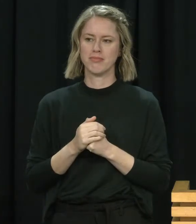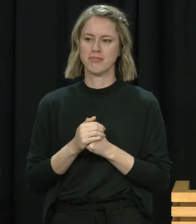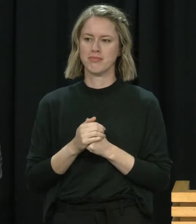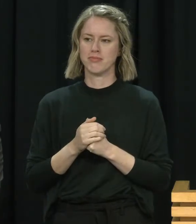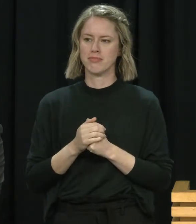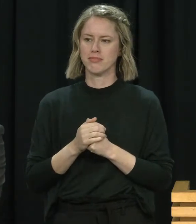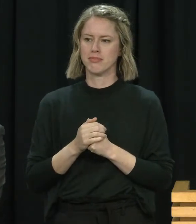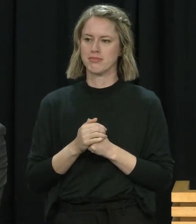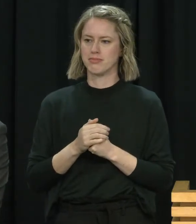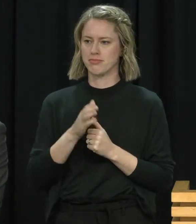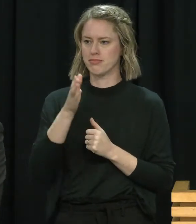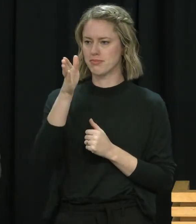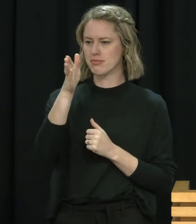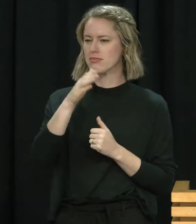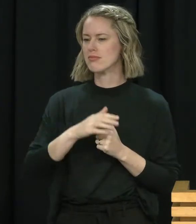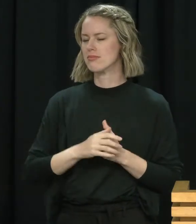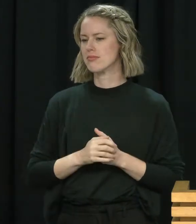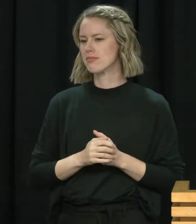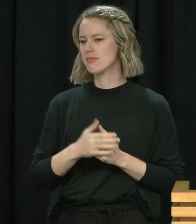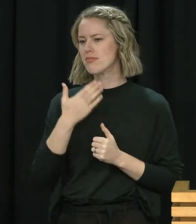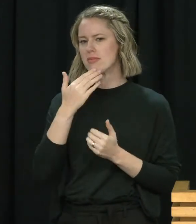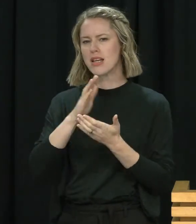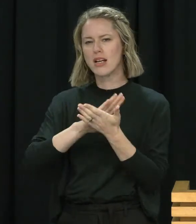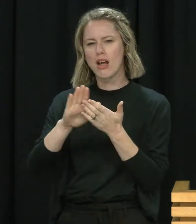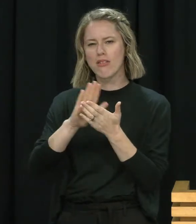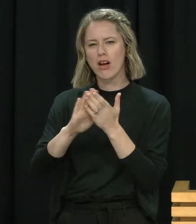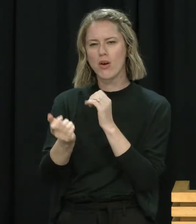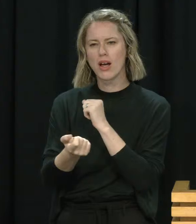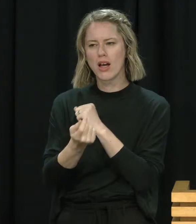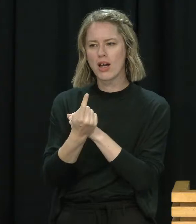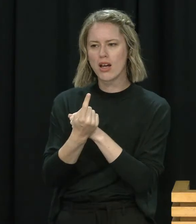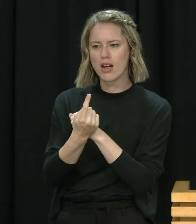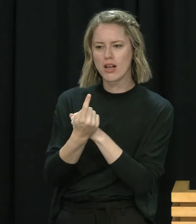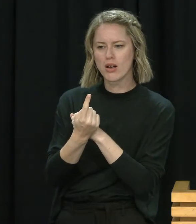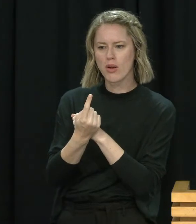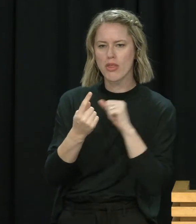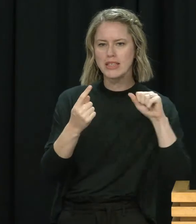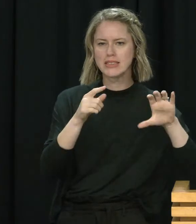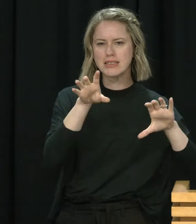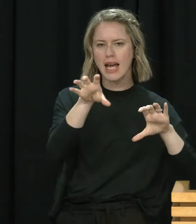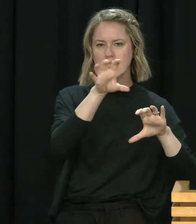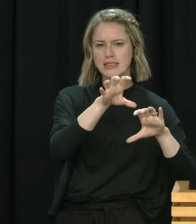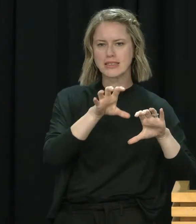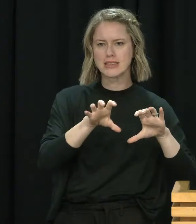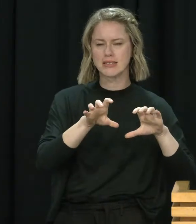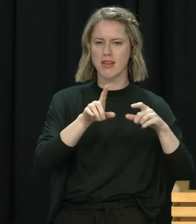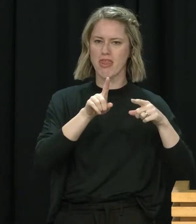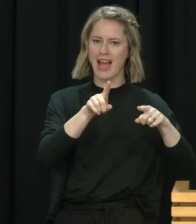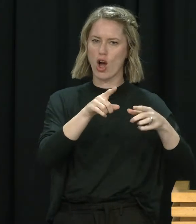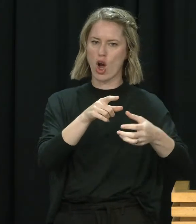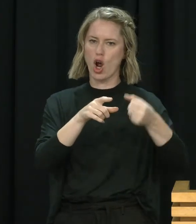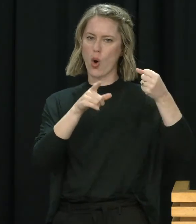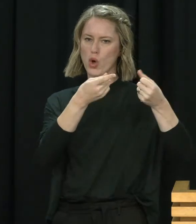wherever they are in the